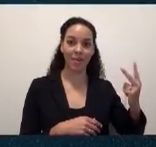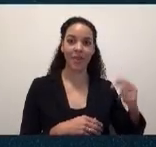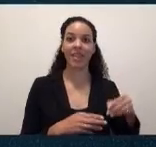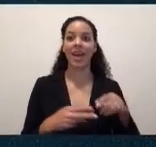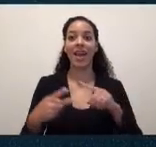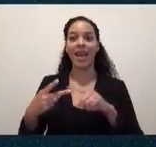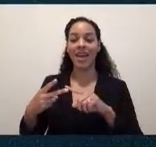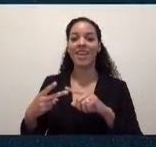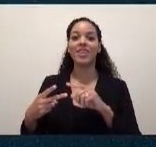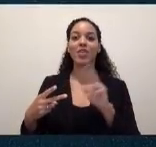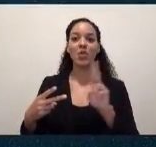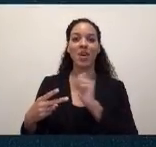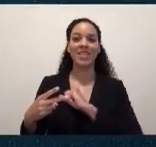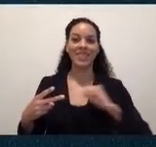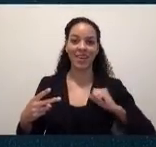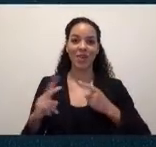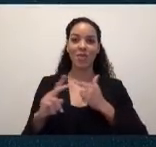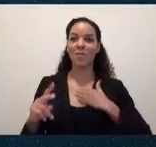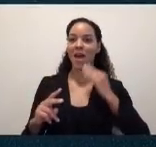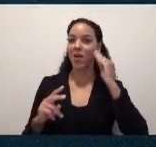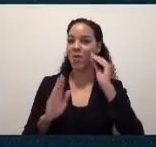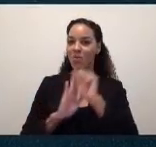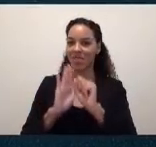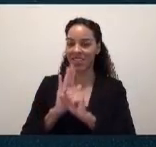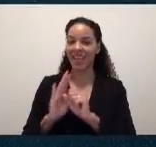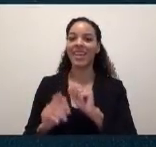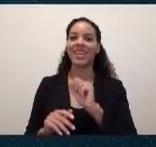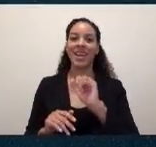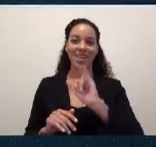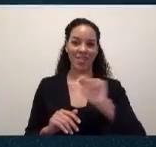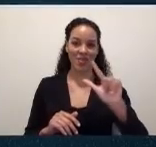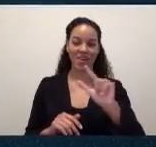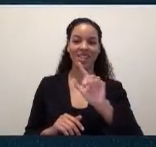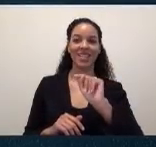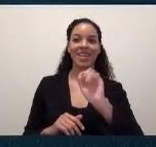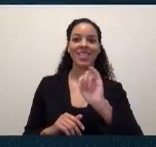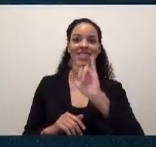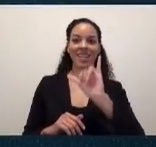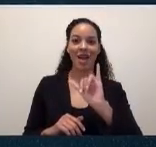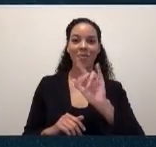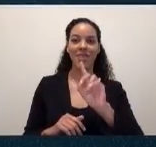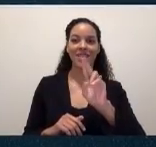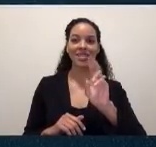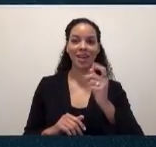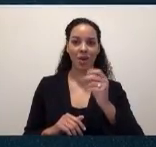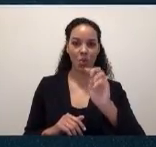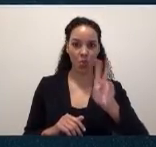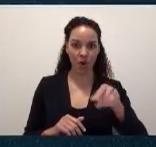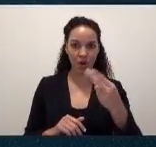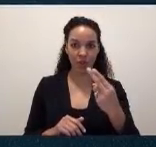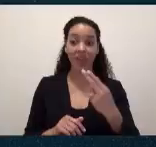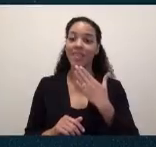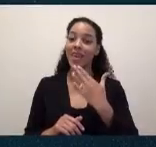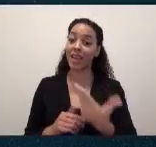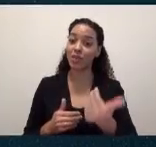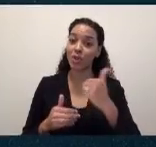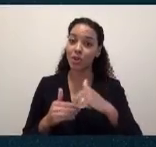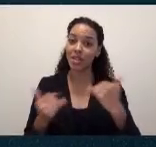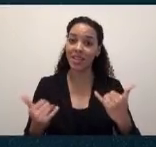Tammy Duckworth. Thank you both so much for joining us today and now I turn it over to you, Madam Vice President.